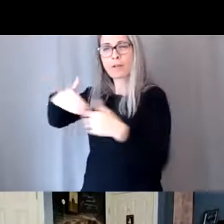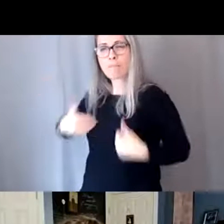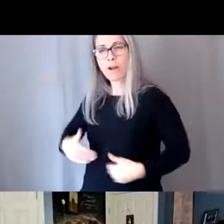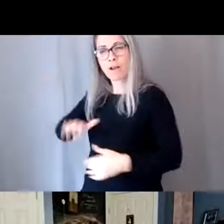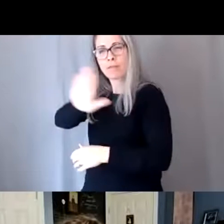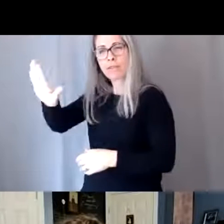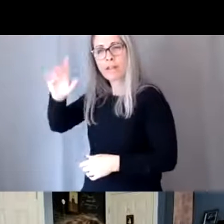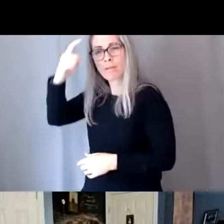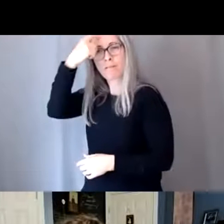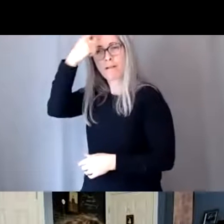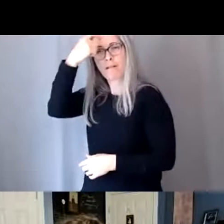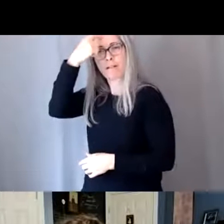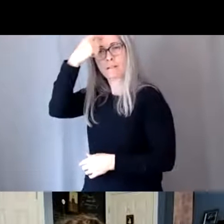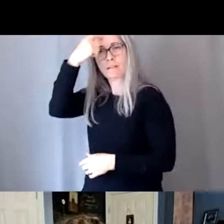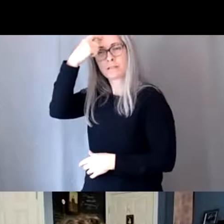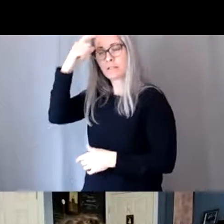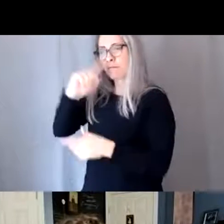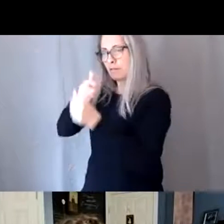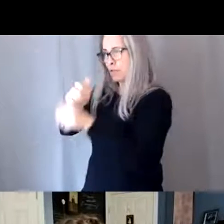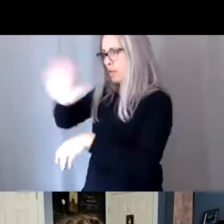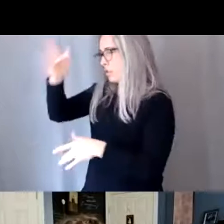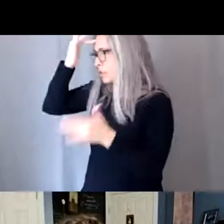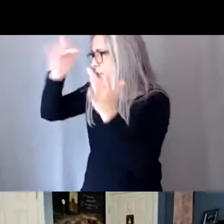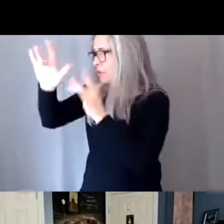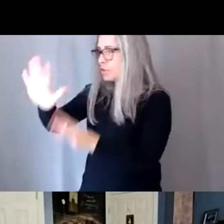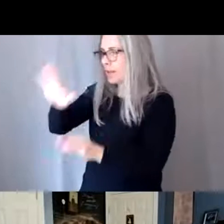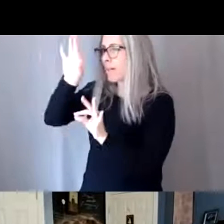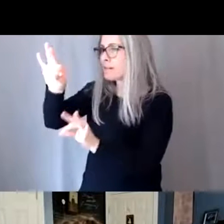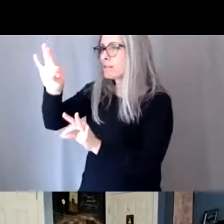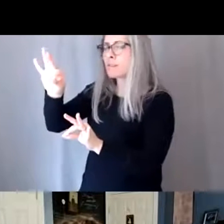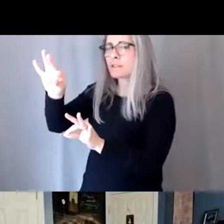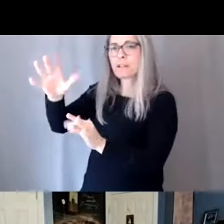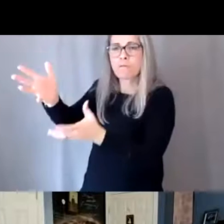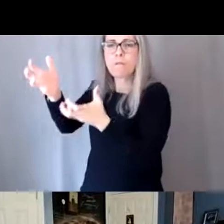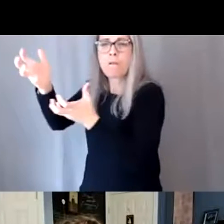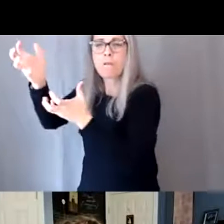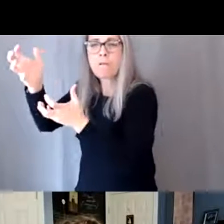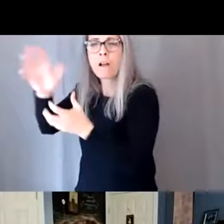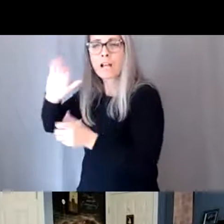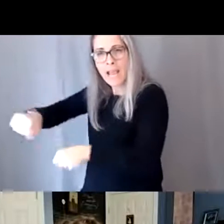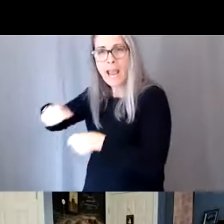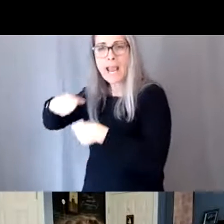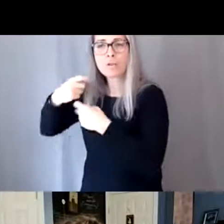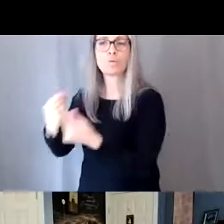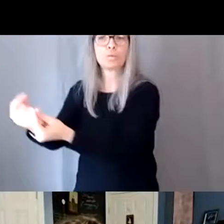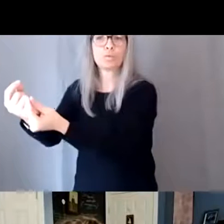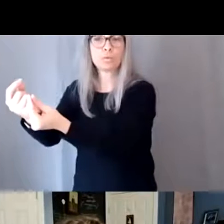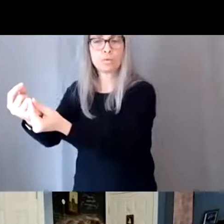normality intelligence excellence desirability and productivity these constructed ideas are deeply